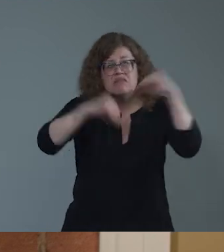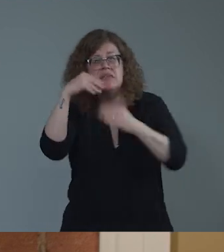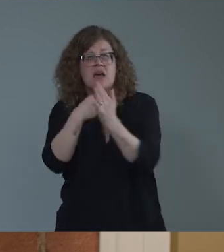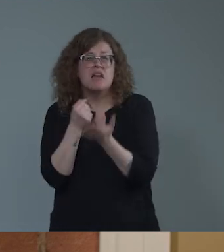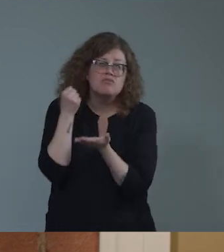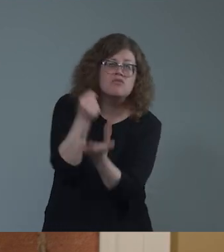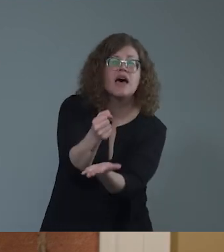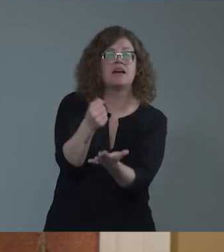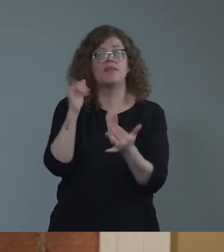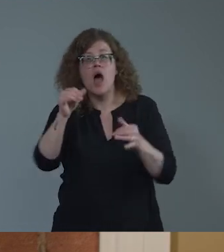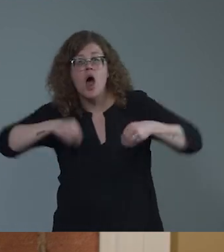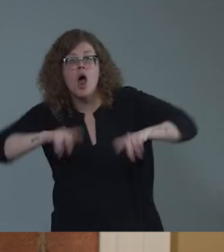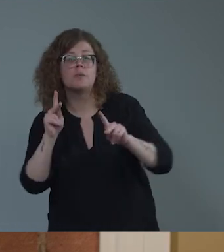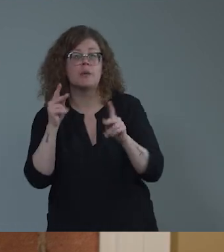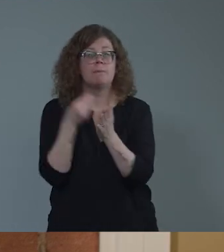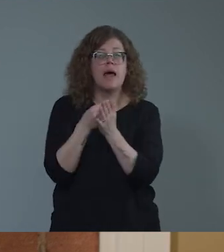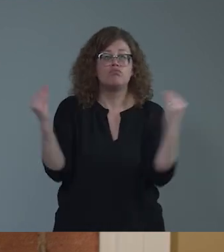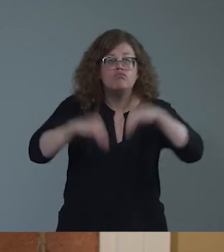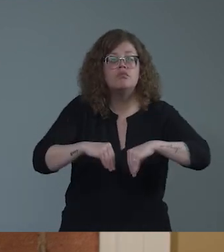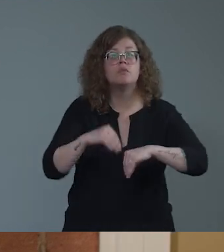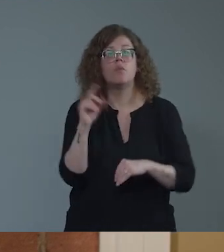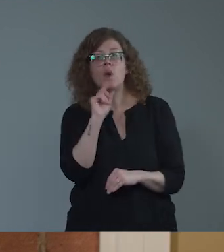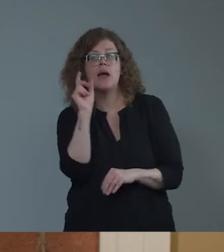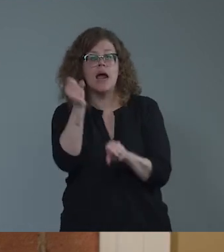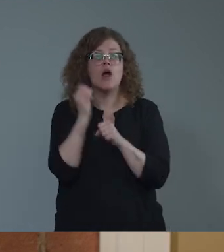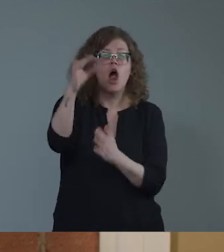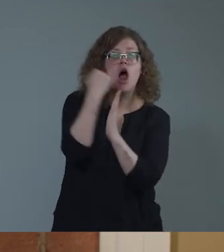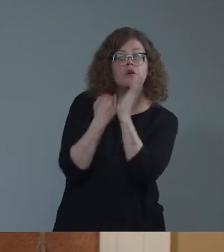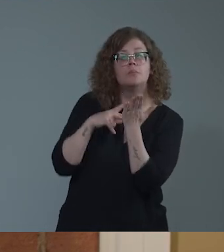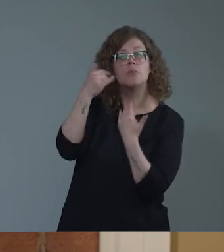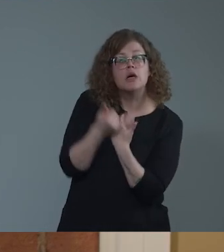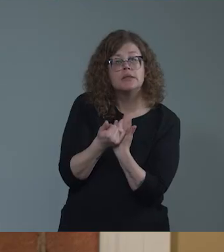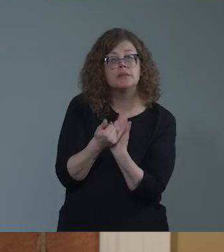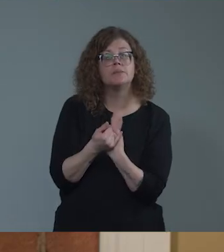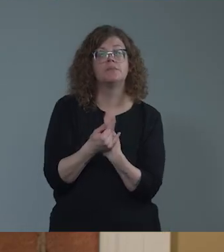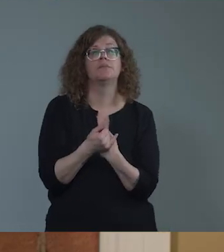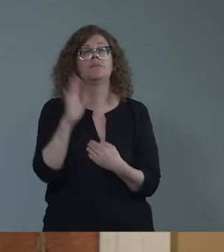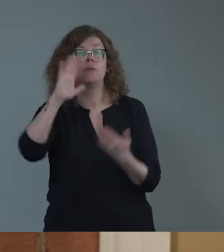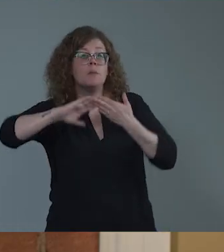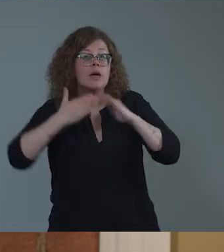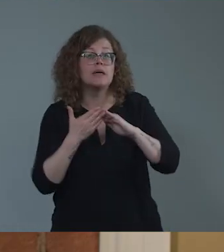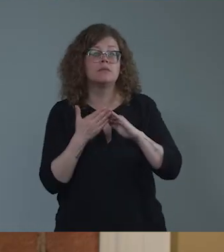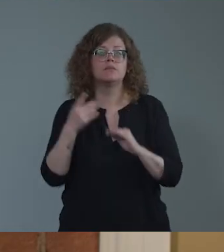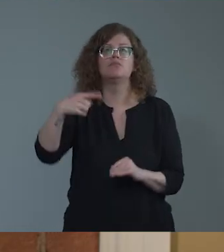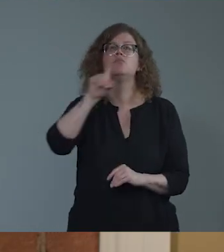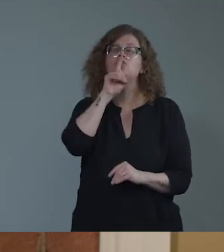And I get that. That makes perfect sense. And that's fine. You just have to pay the artist to provide you with that concept